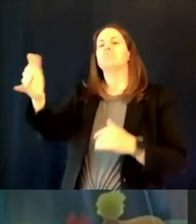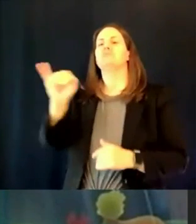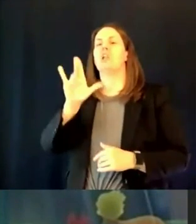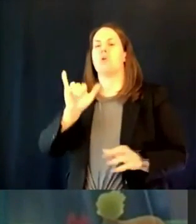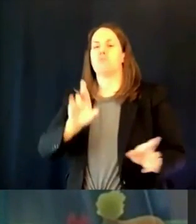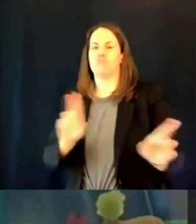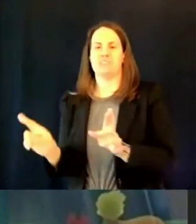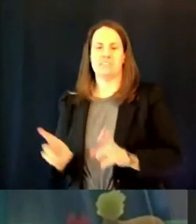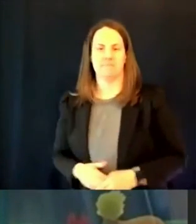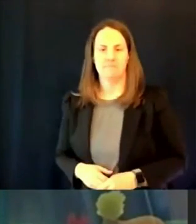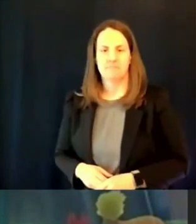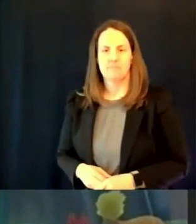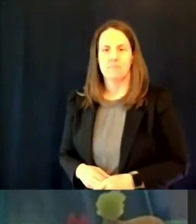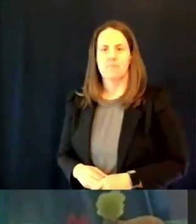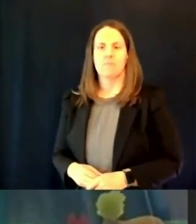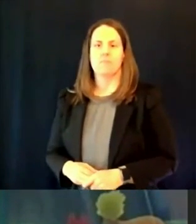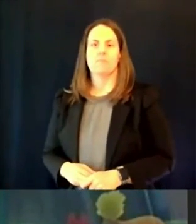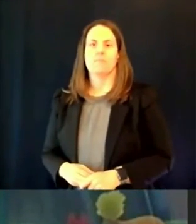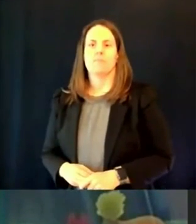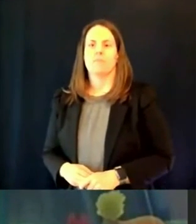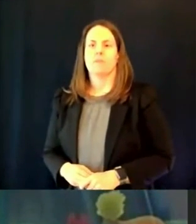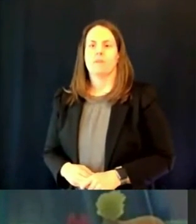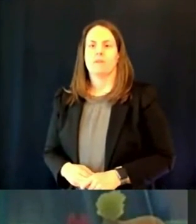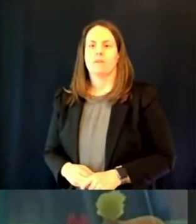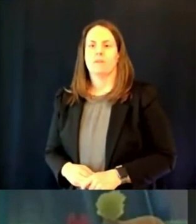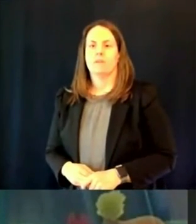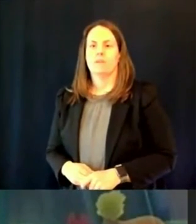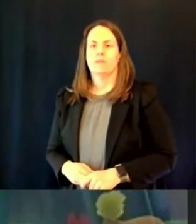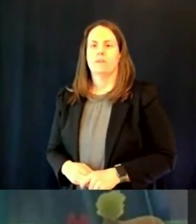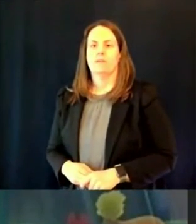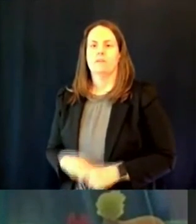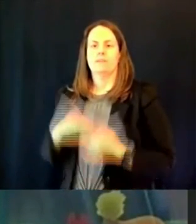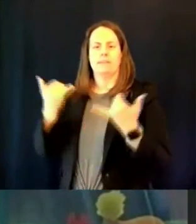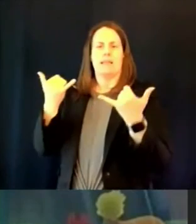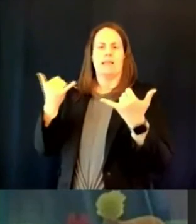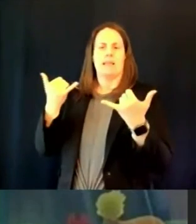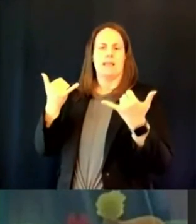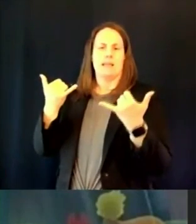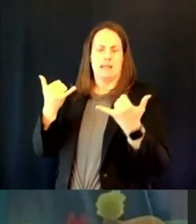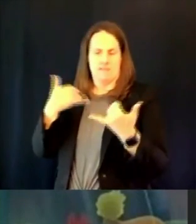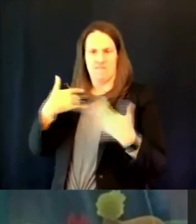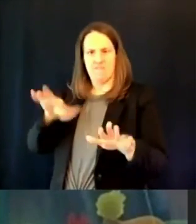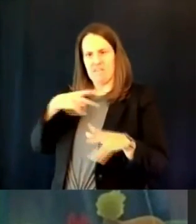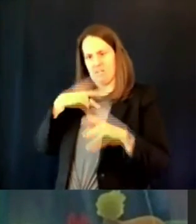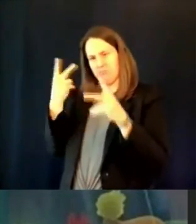IF YOU LOOK TO THEY WE'RE REPORTING THE PERCENTAGE OF THE TOTAL THAT HAS RECEIVED THEIR FIRST VACCINE. IF YOU